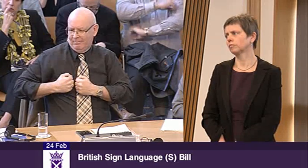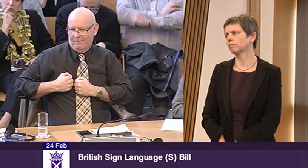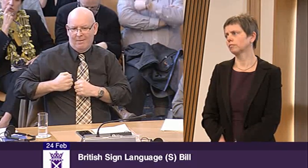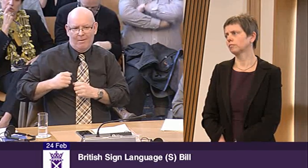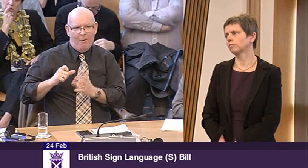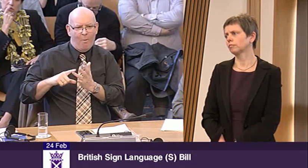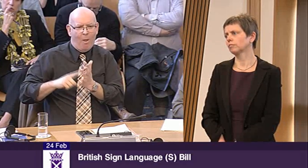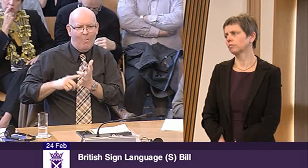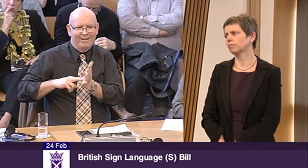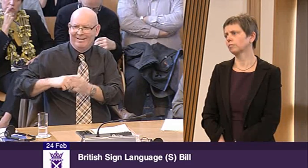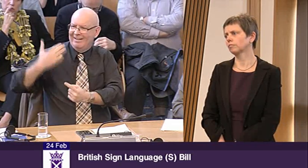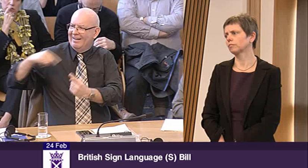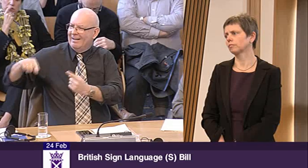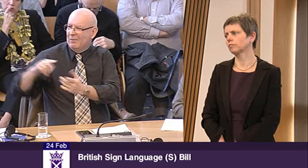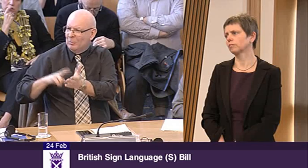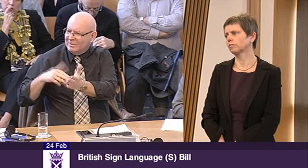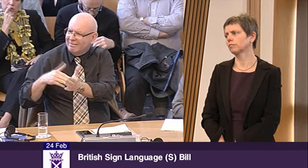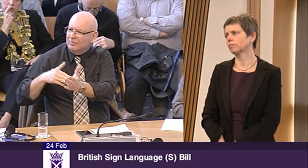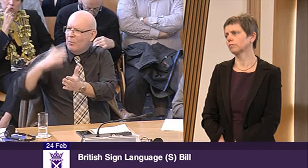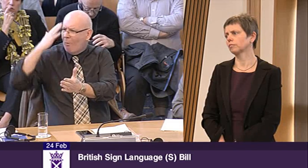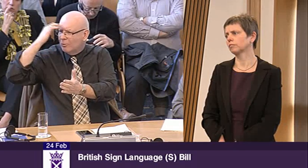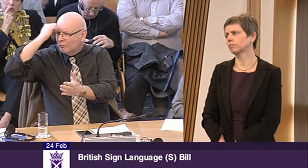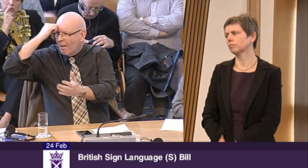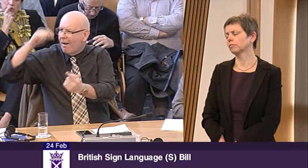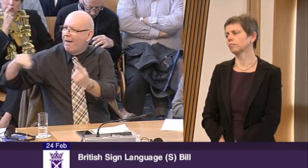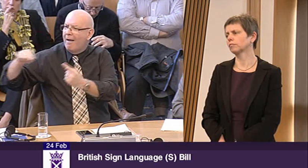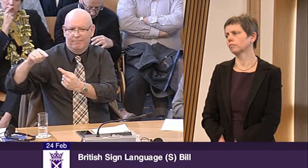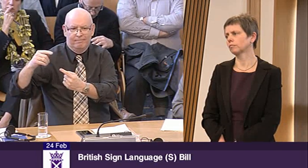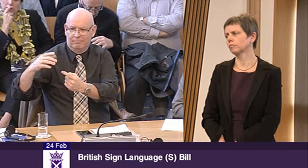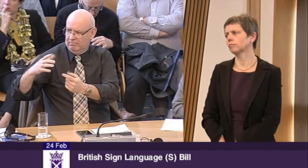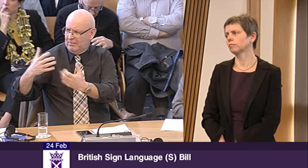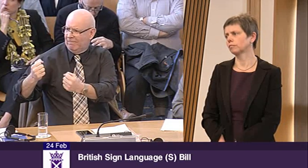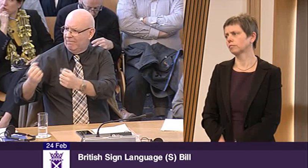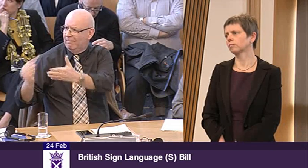Countries that were old British colonies, such as Australia and New Zealand, have the